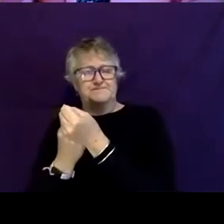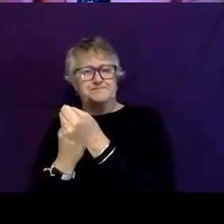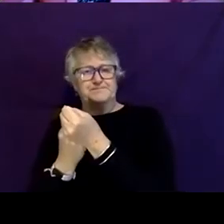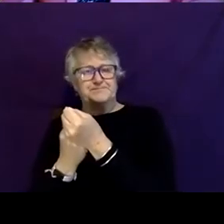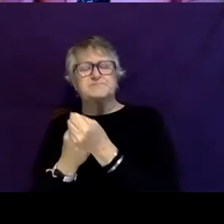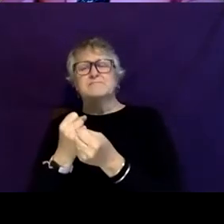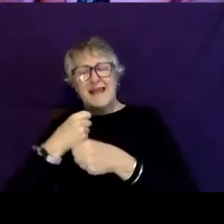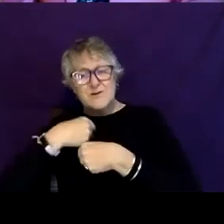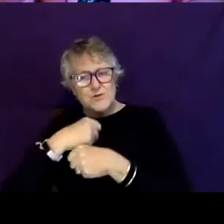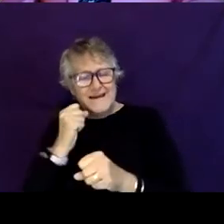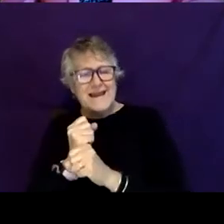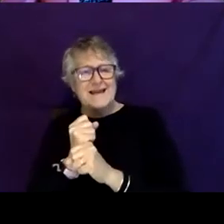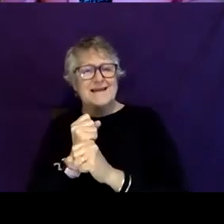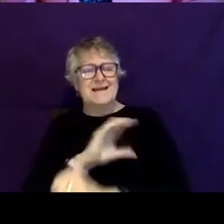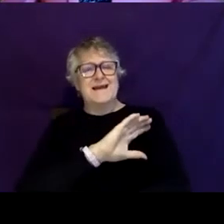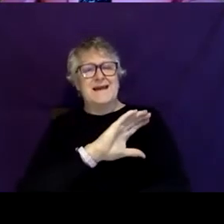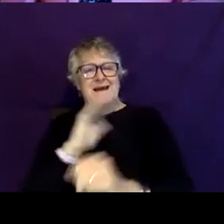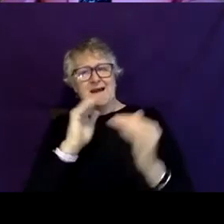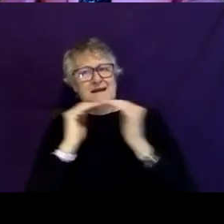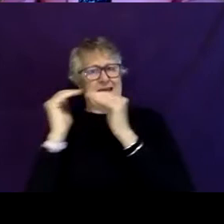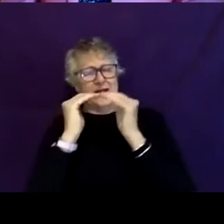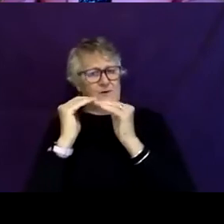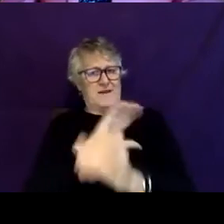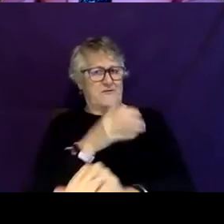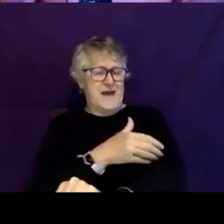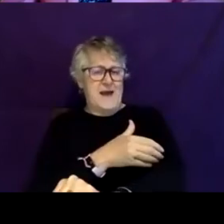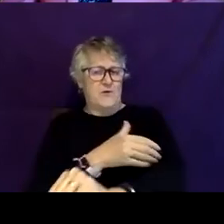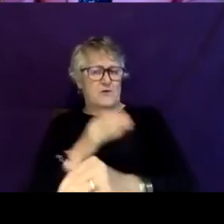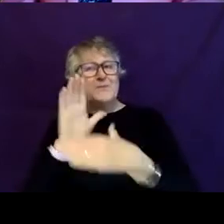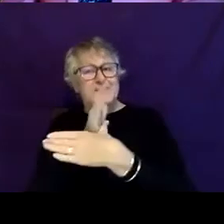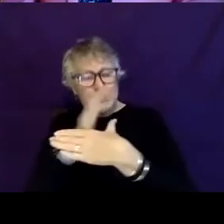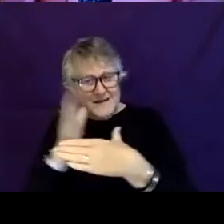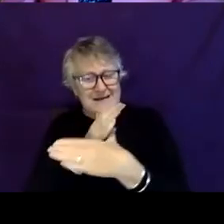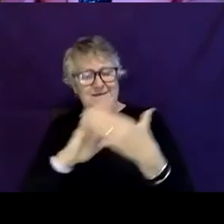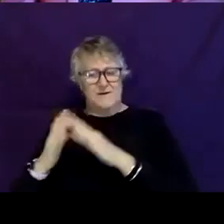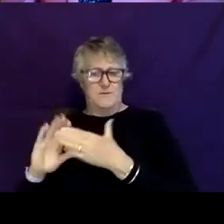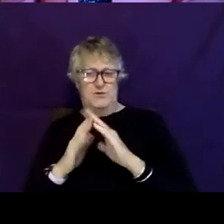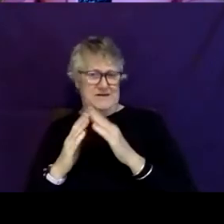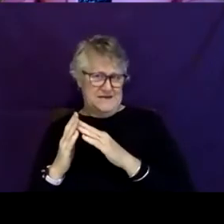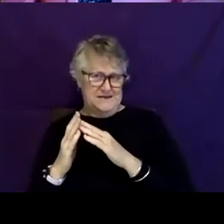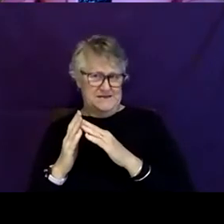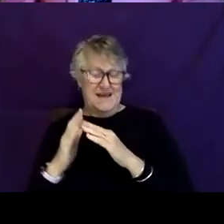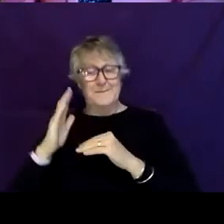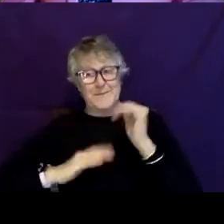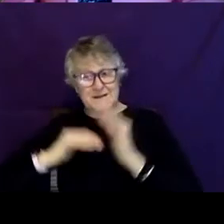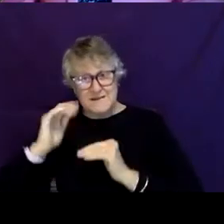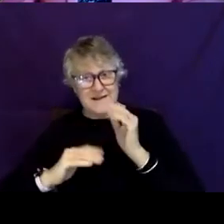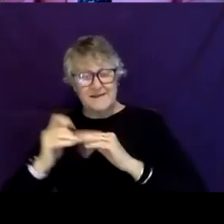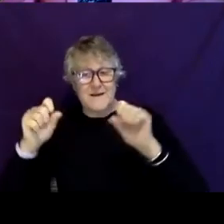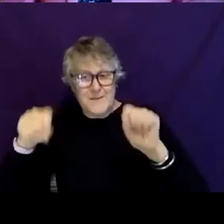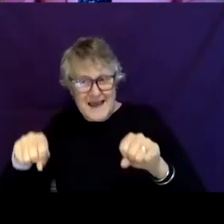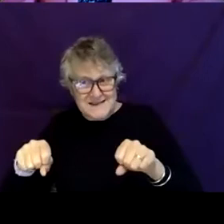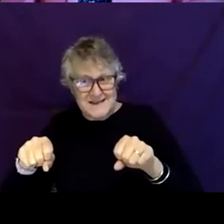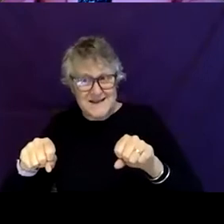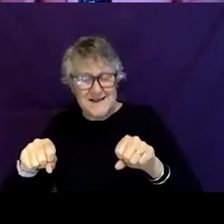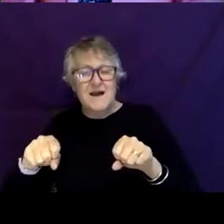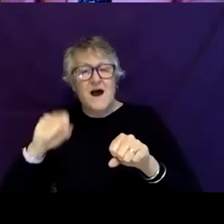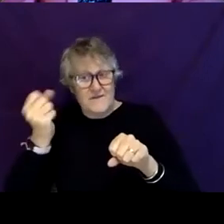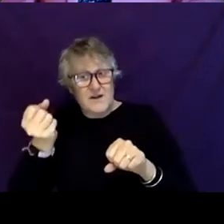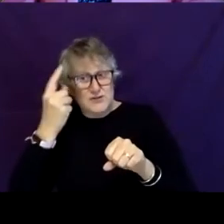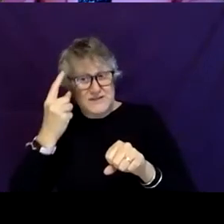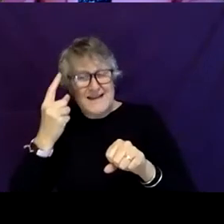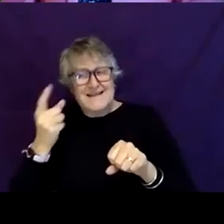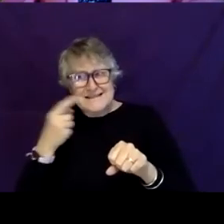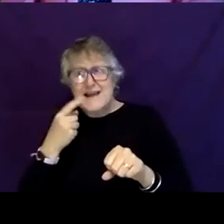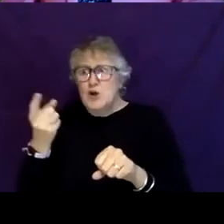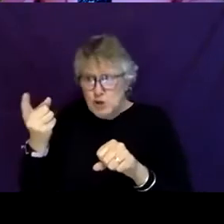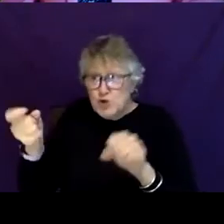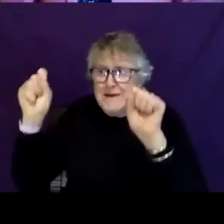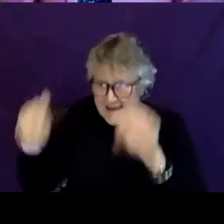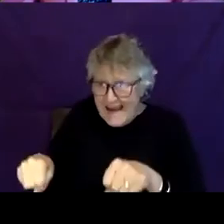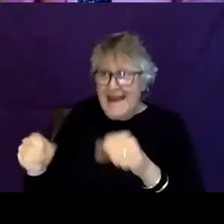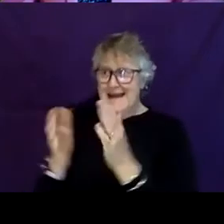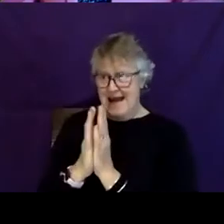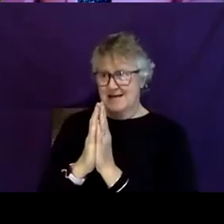between community and Epi's to say, you know, building the community's capacity and understanding to say actually you can demand things of data and research because at the end of the day it truly is not neutral.